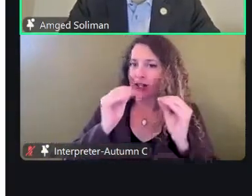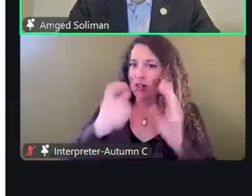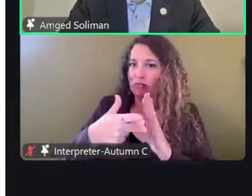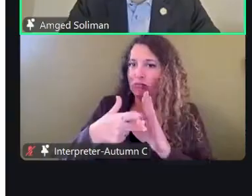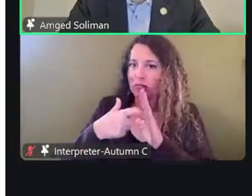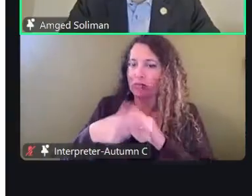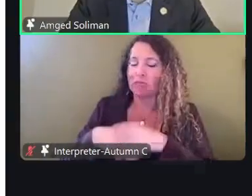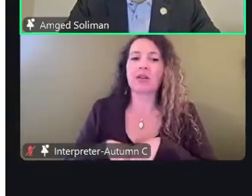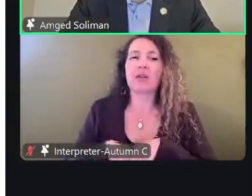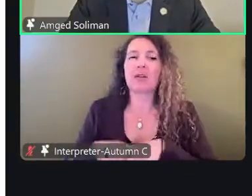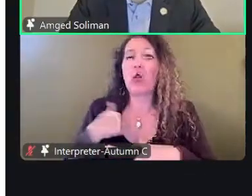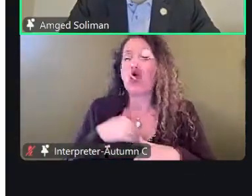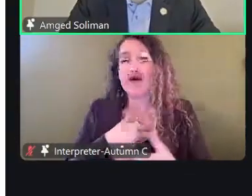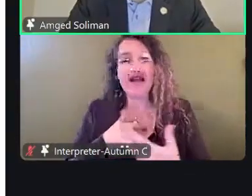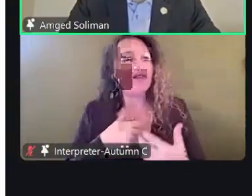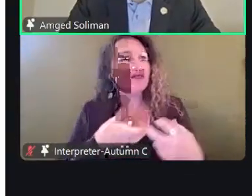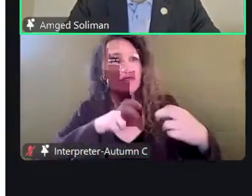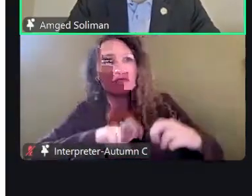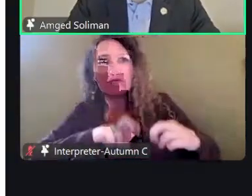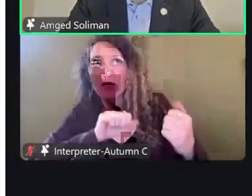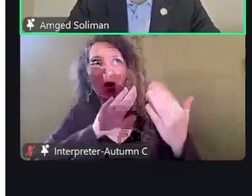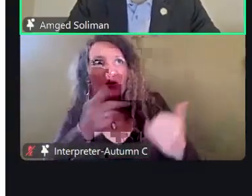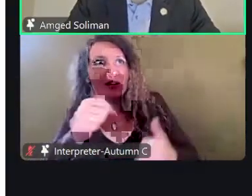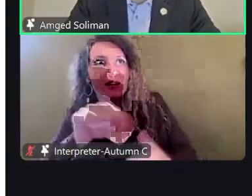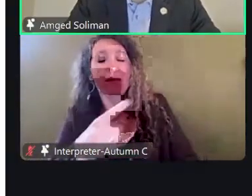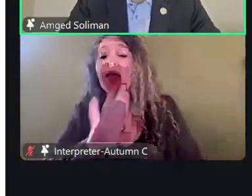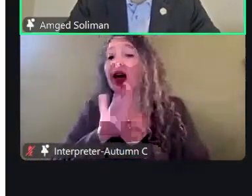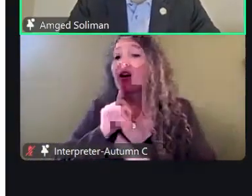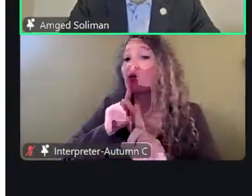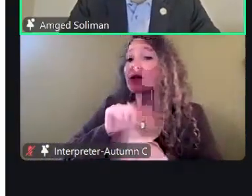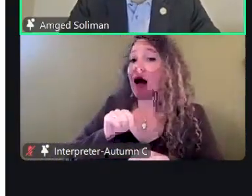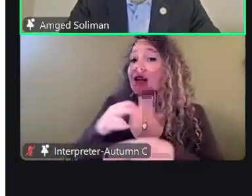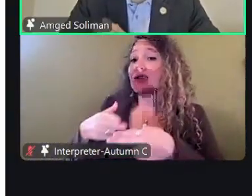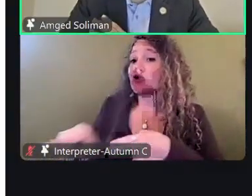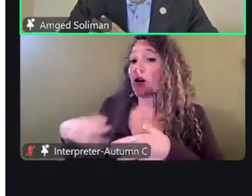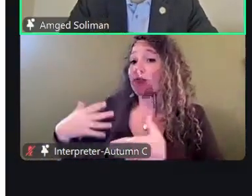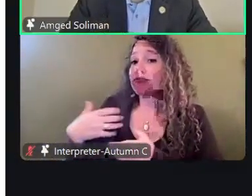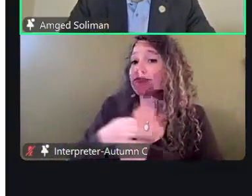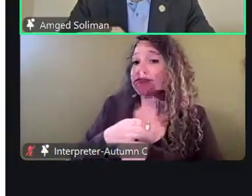them concerning this issue and their response in short was to say that they're leaving it up to the